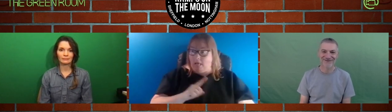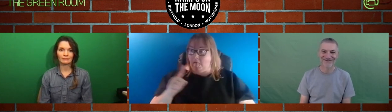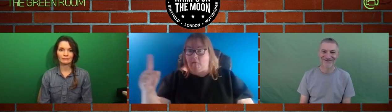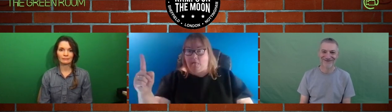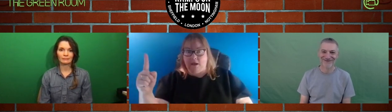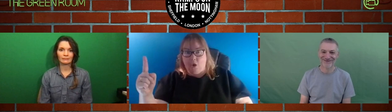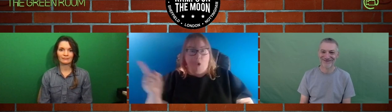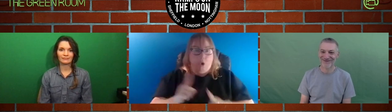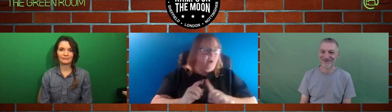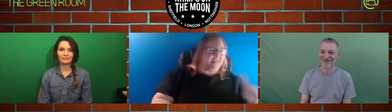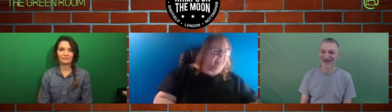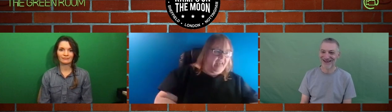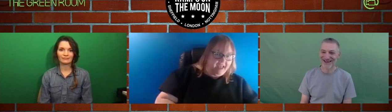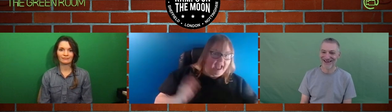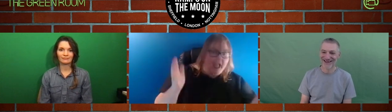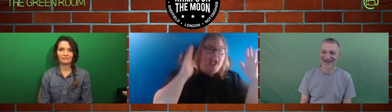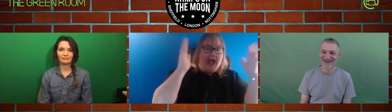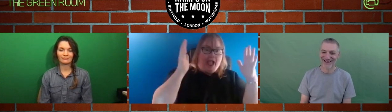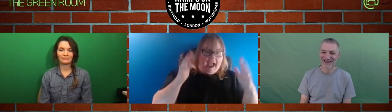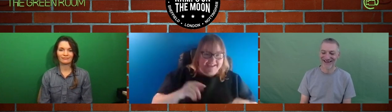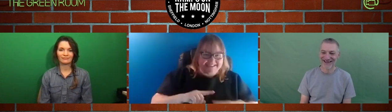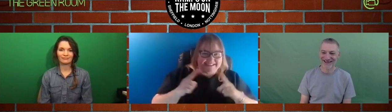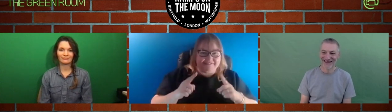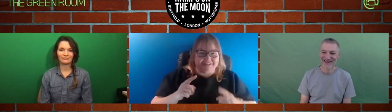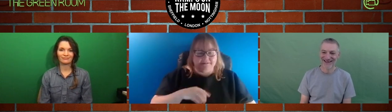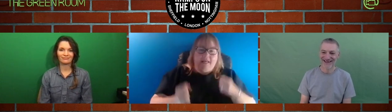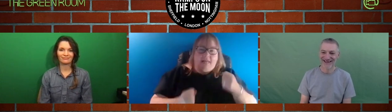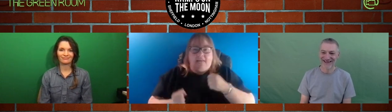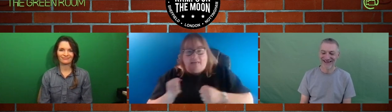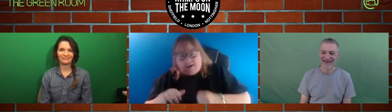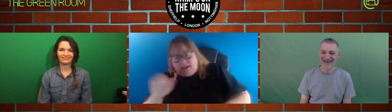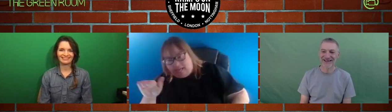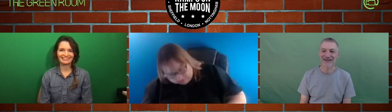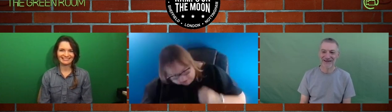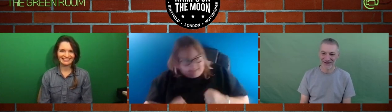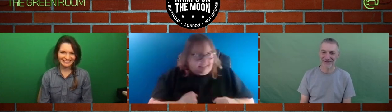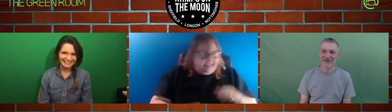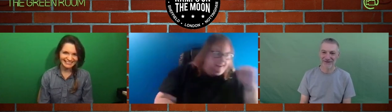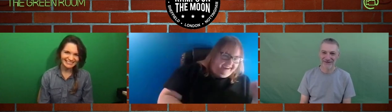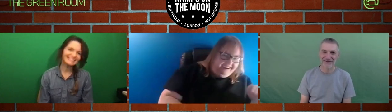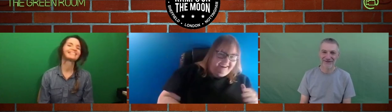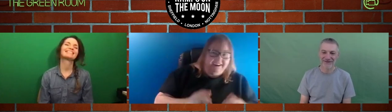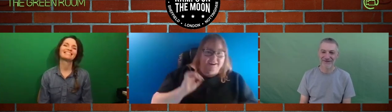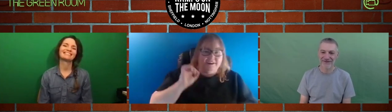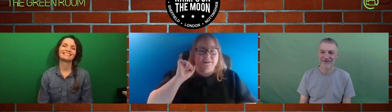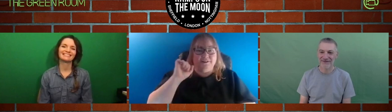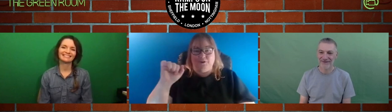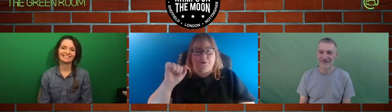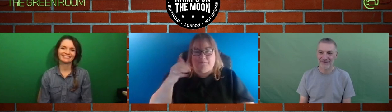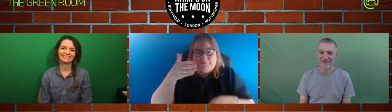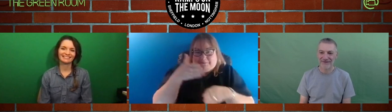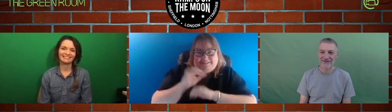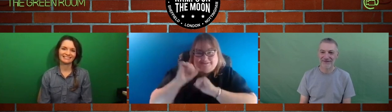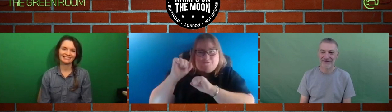over here. Oh no, she's somewhere else. In the best way you were just busy doing your job Rebekah.